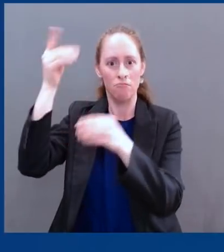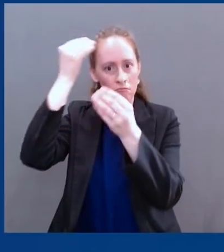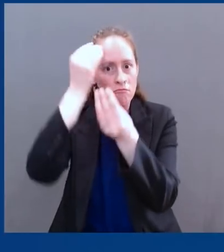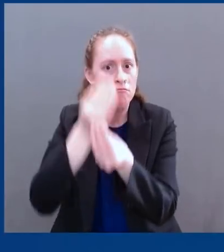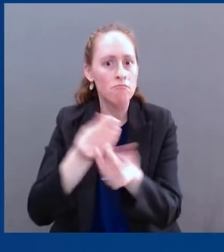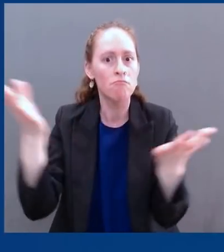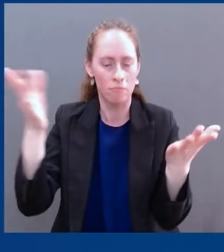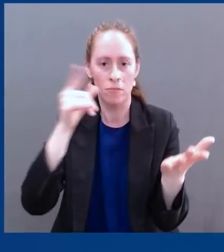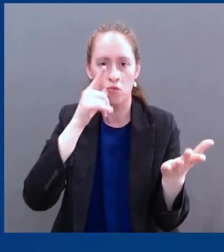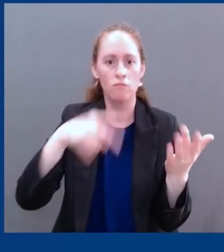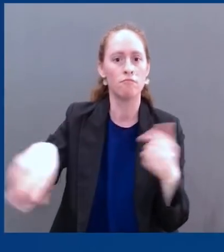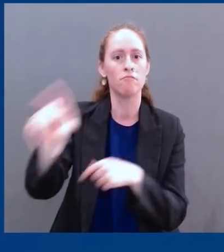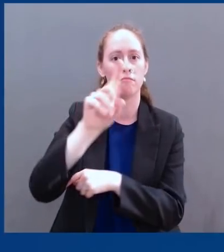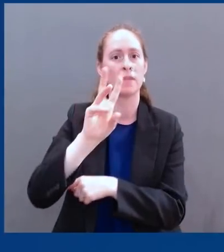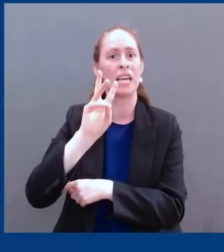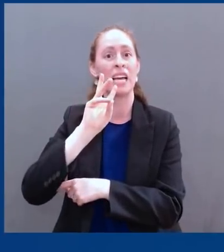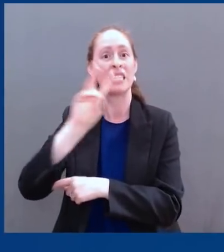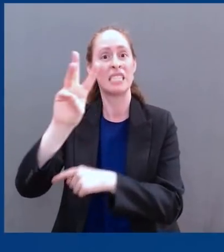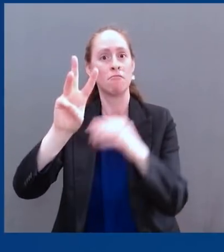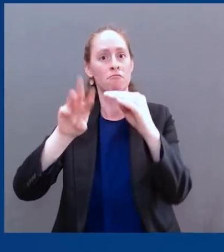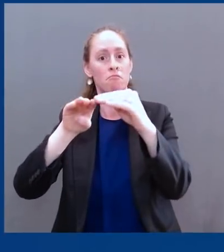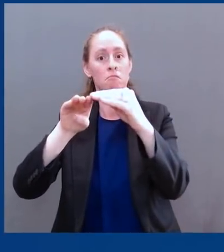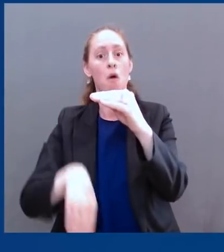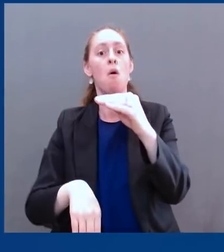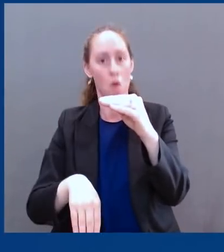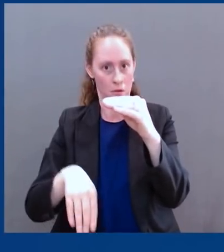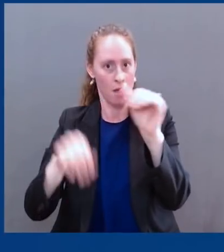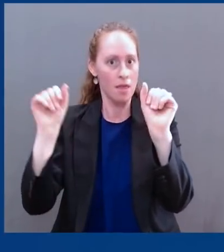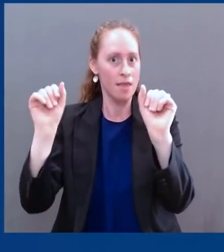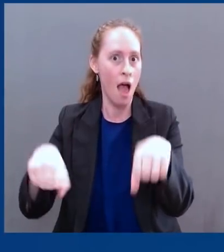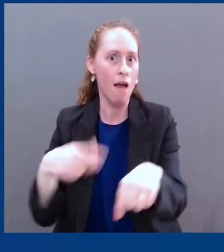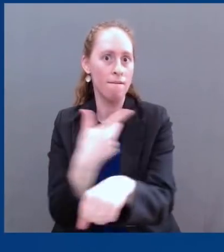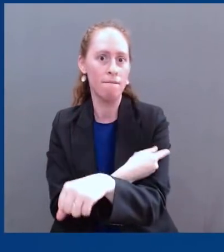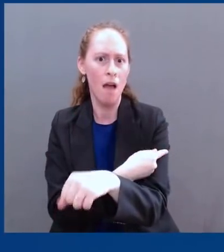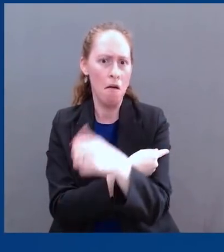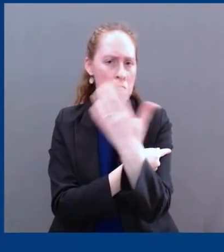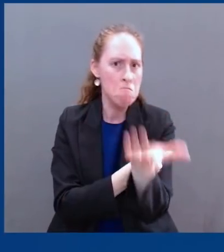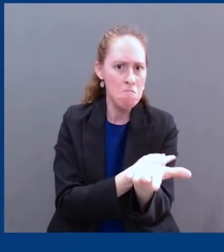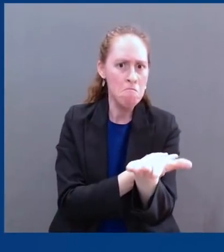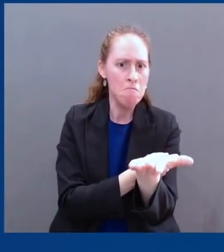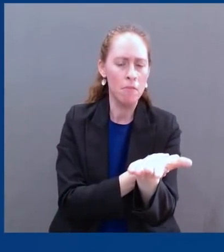And then also for Jeff, for the Secretary: How does the funding situation impact